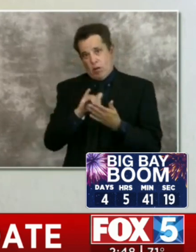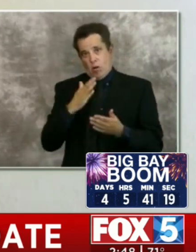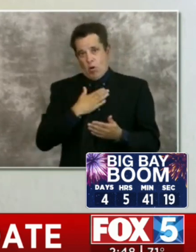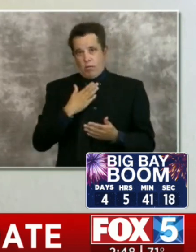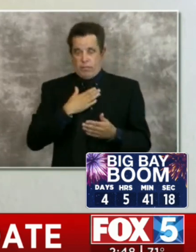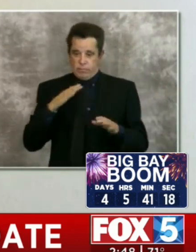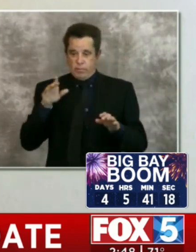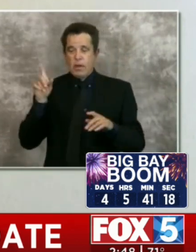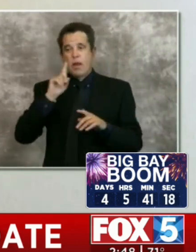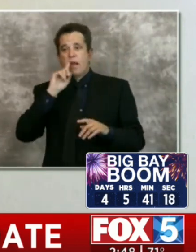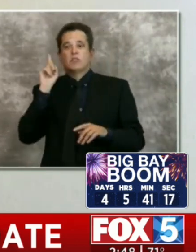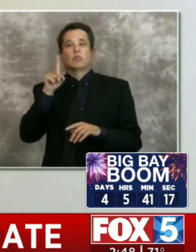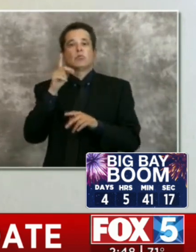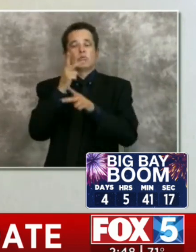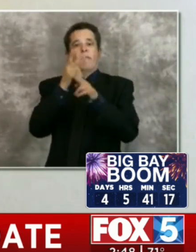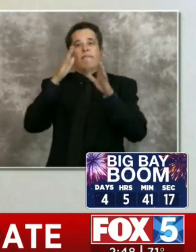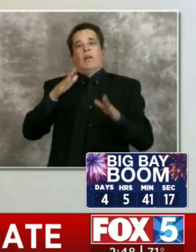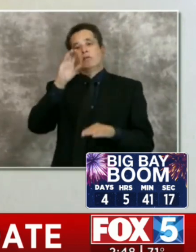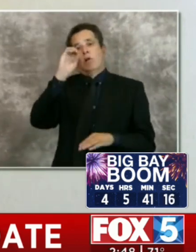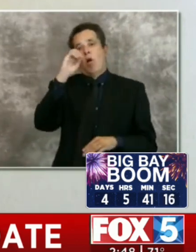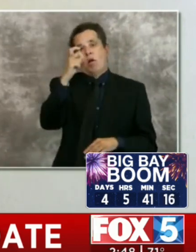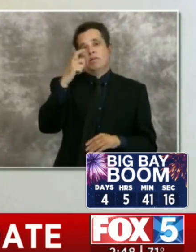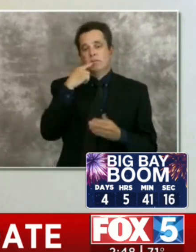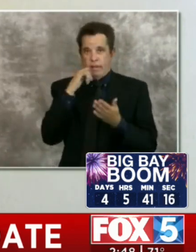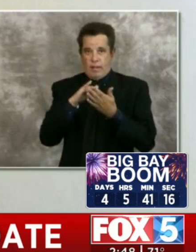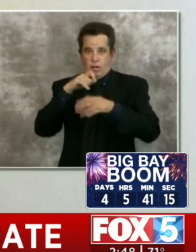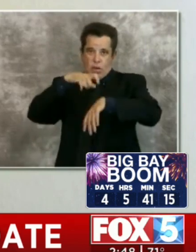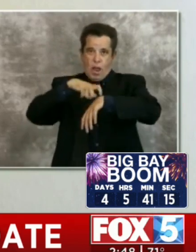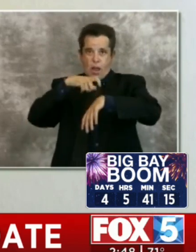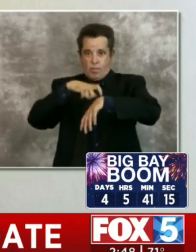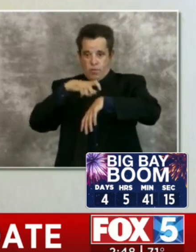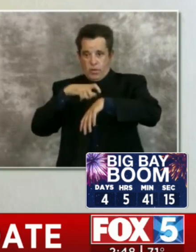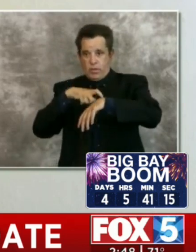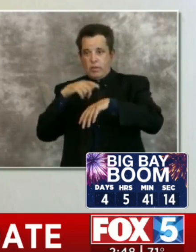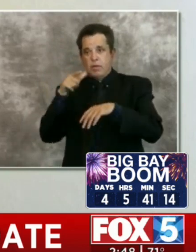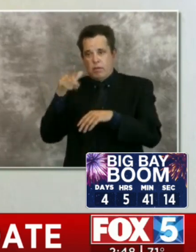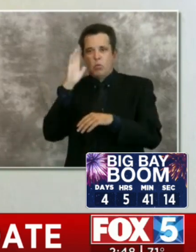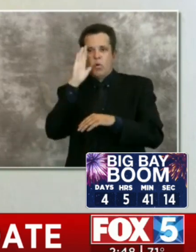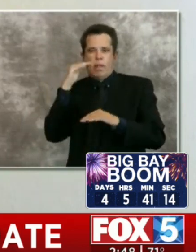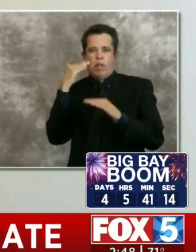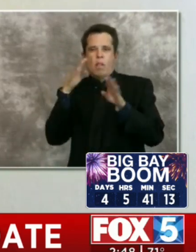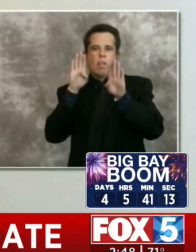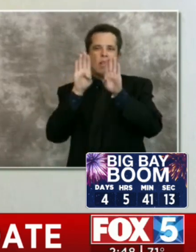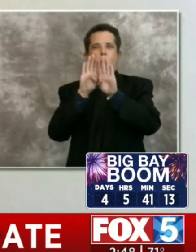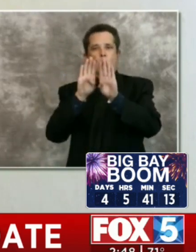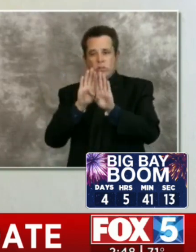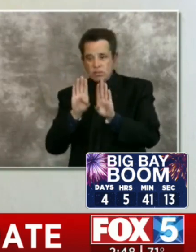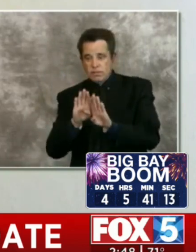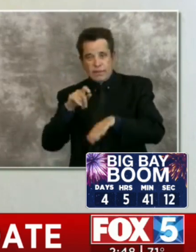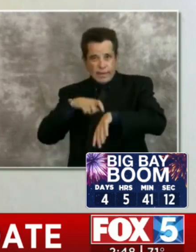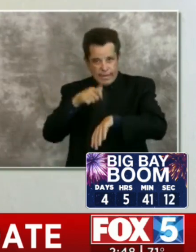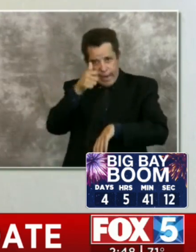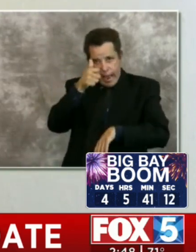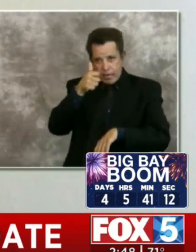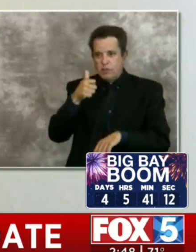OUTBREAKS ARE COMING FROM YOU. THAT. ACTION YESTERDAY AND THE ACTIONS OF SUPERVISOR COX